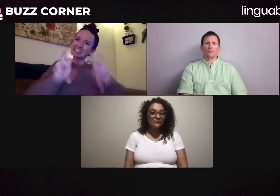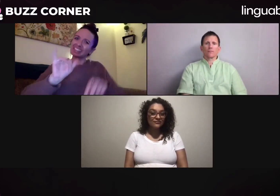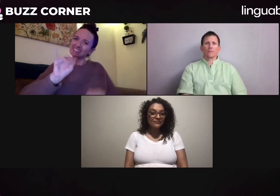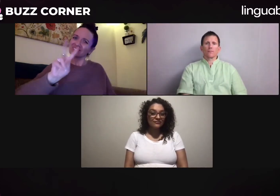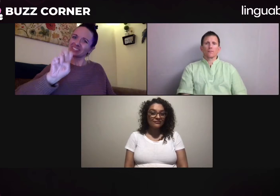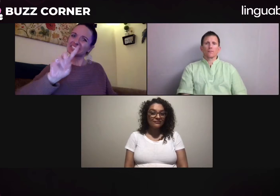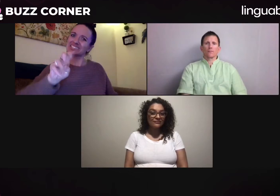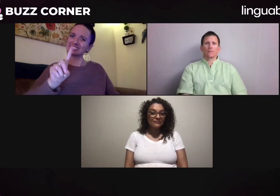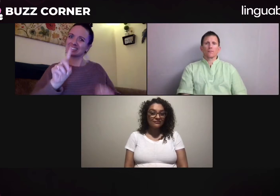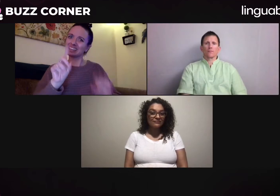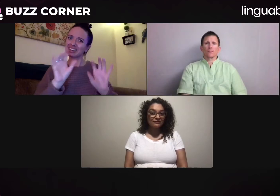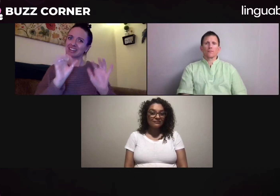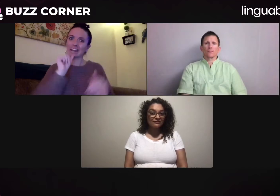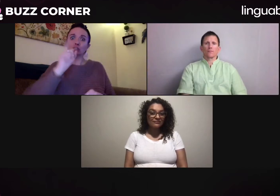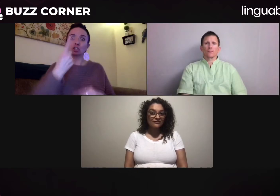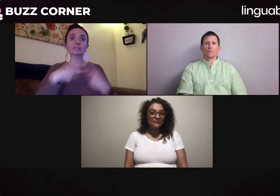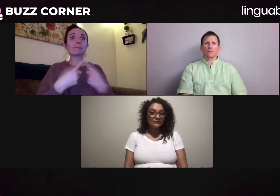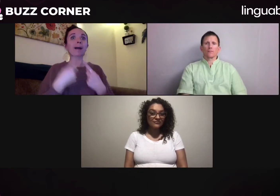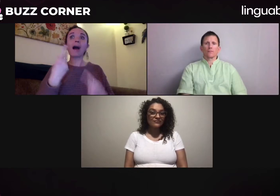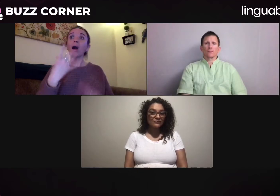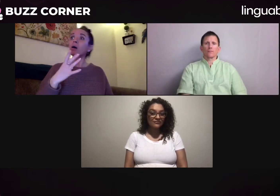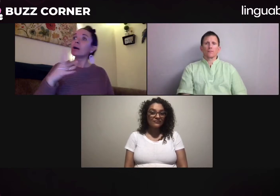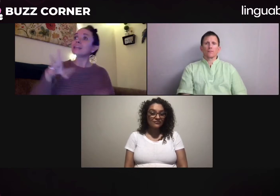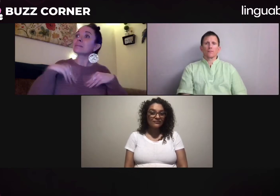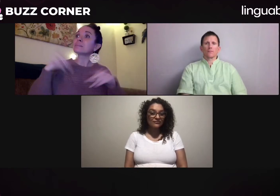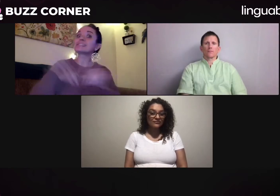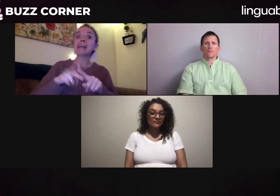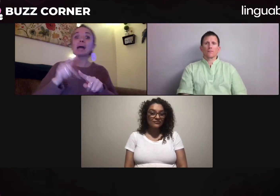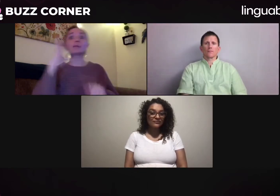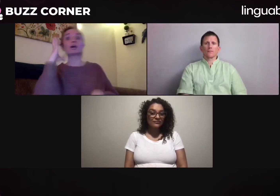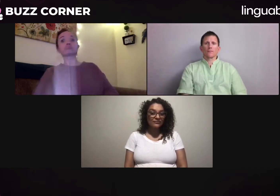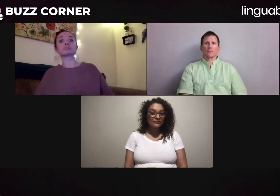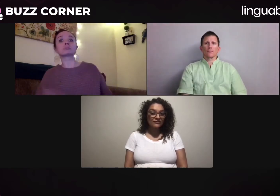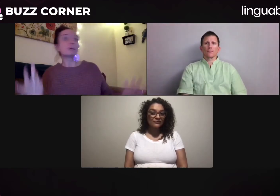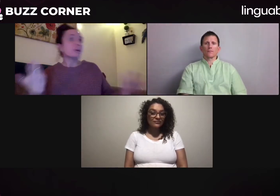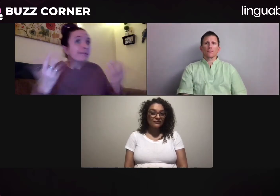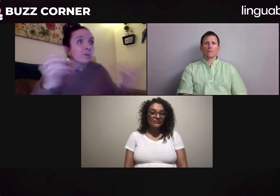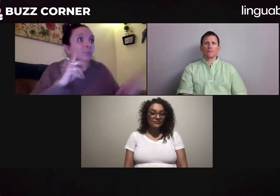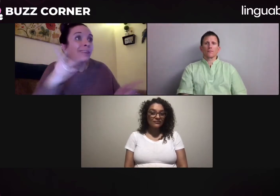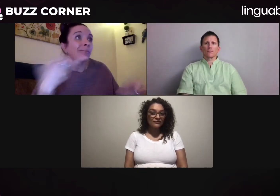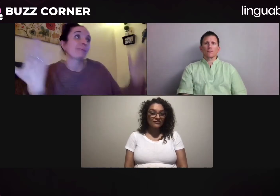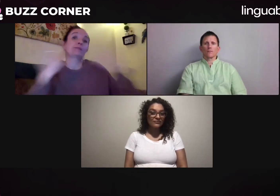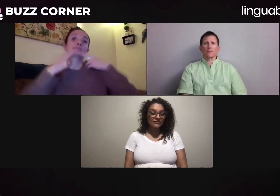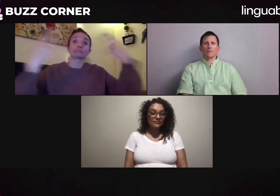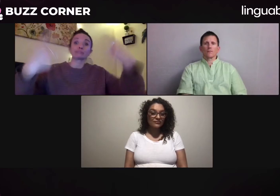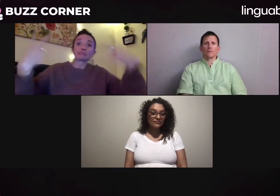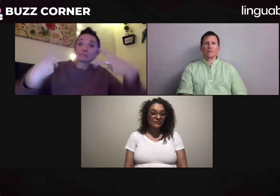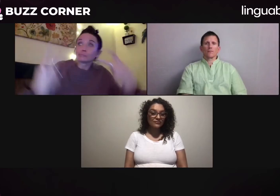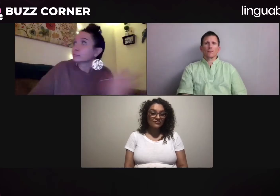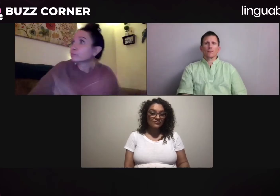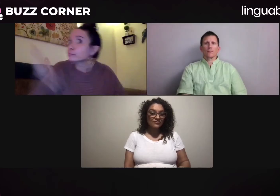something that can be an investment, not just accepting assignment and showing up for the job, doing your work, and then leaving.